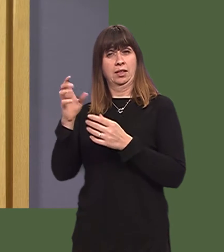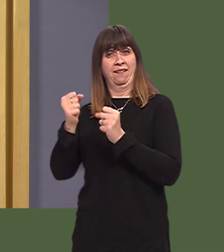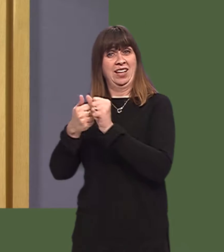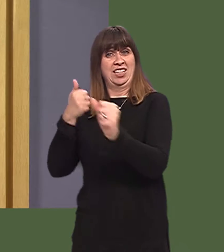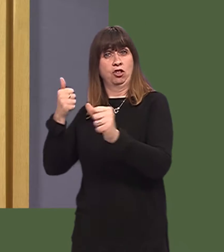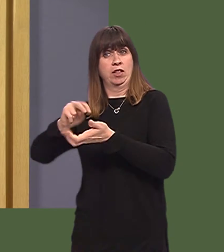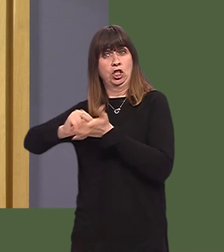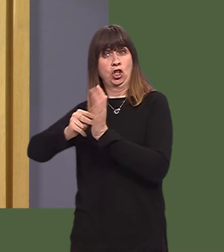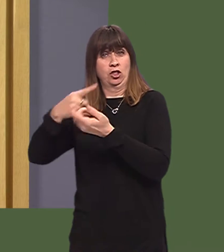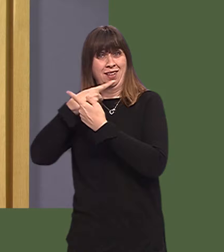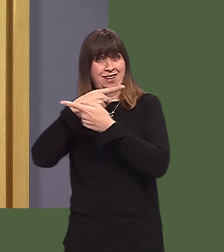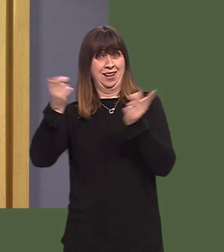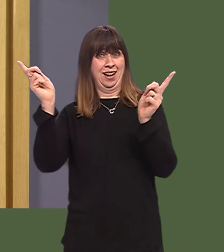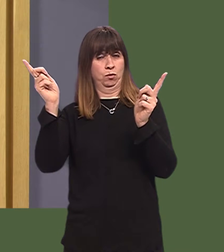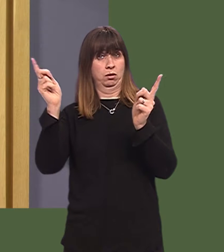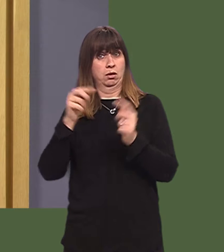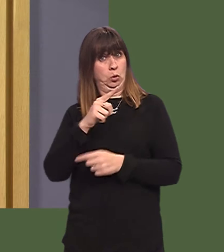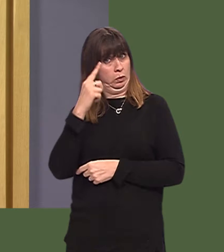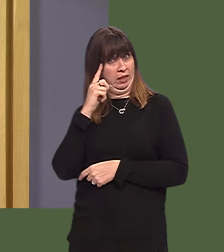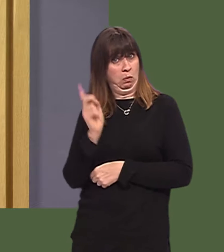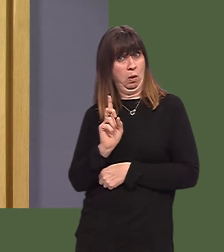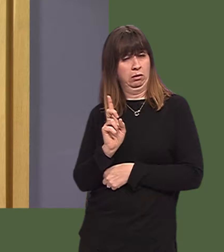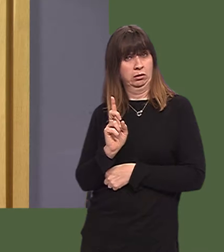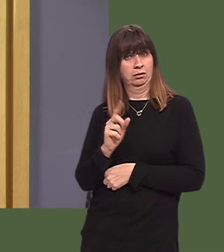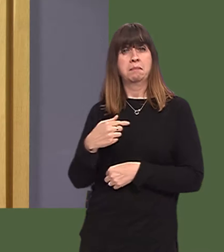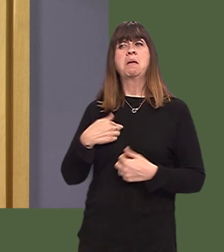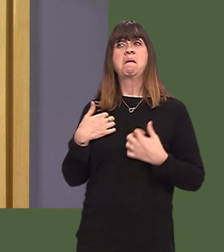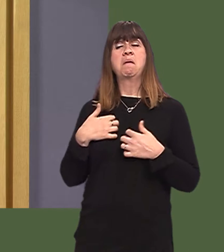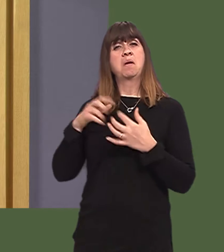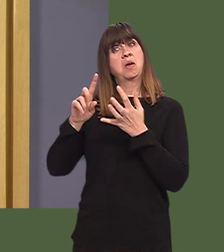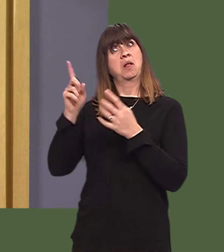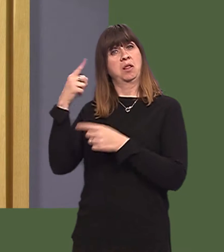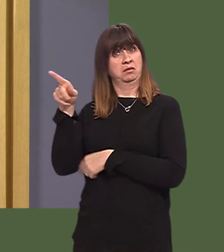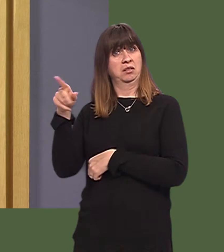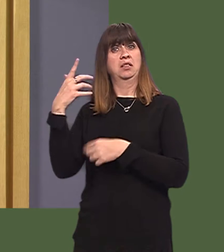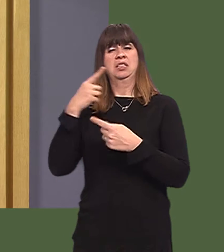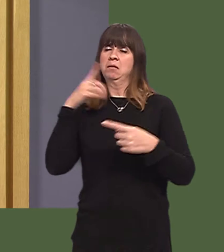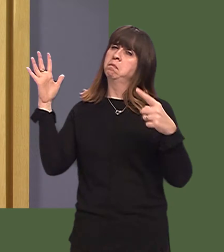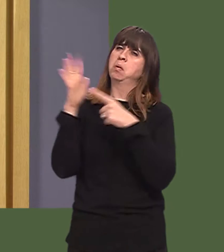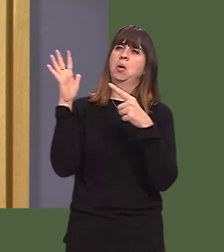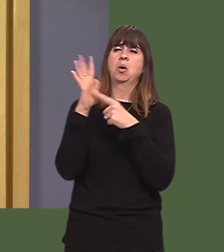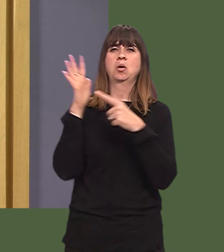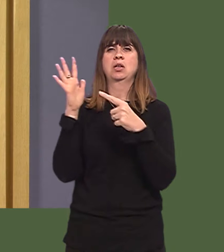Itís better late than never. Iím encouraged that one of the sectors the UK Government intends to prioritise includes